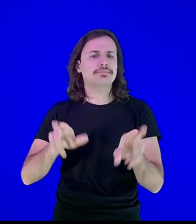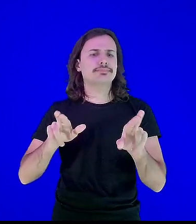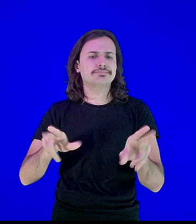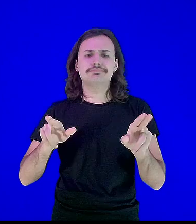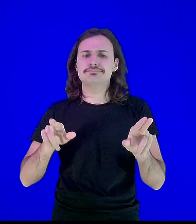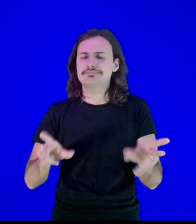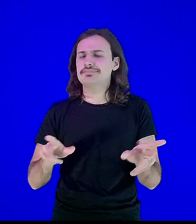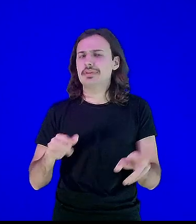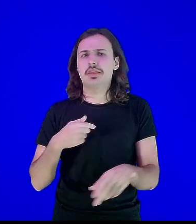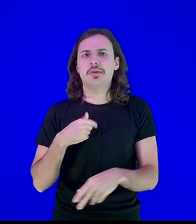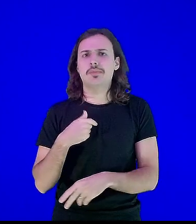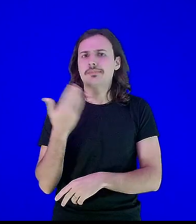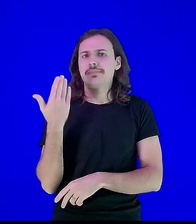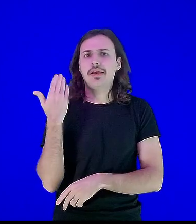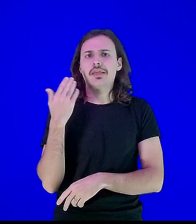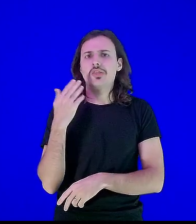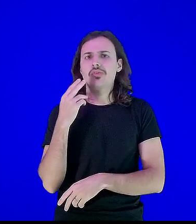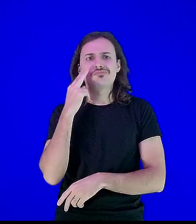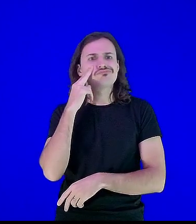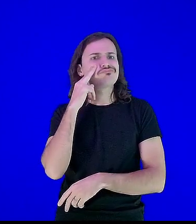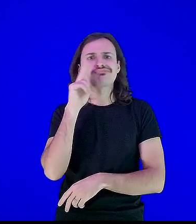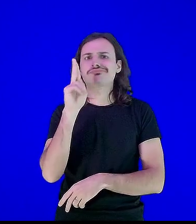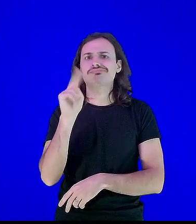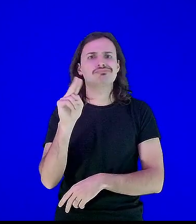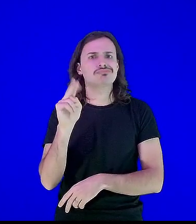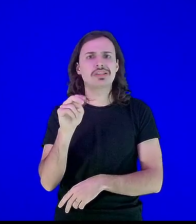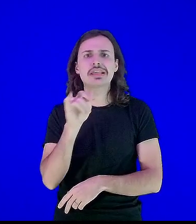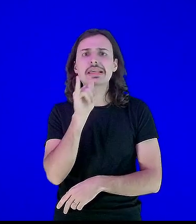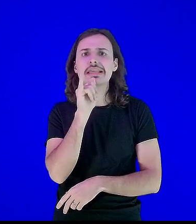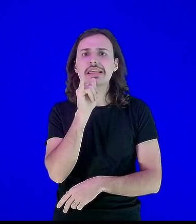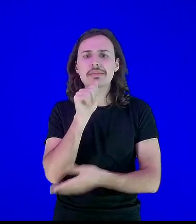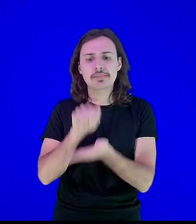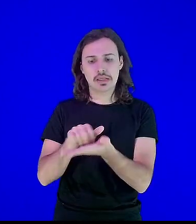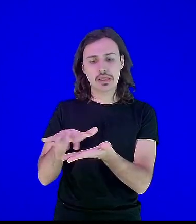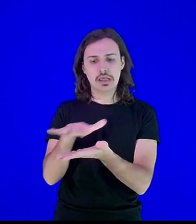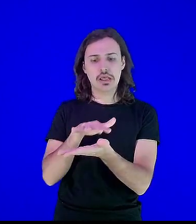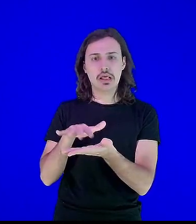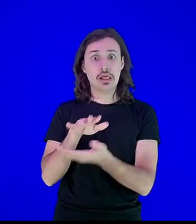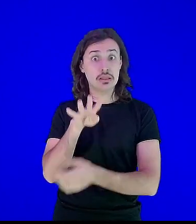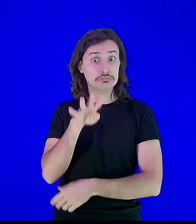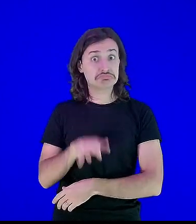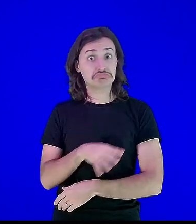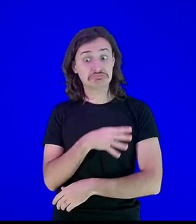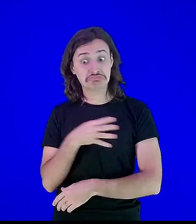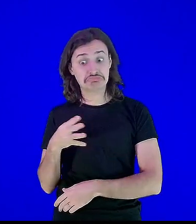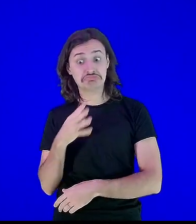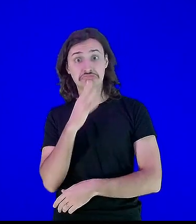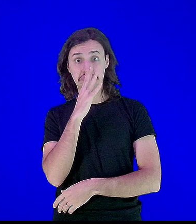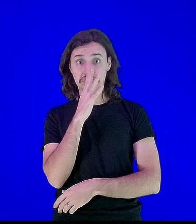for example, he made a table using SignWriting and many other design features that I